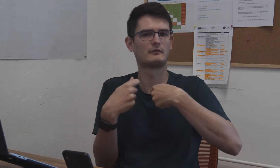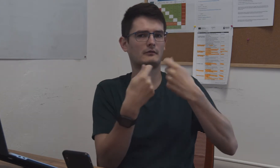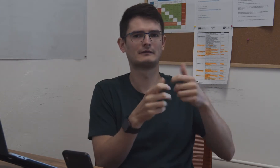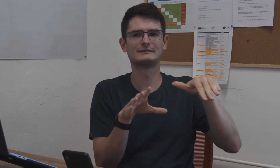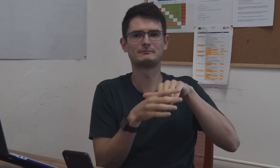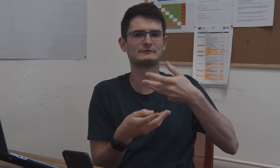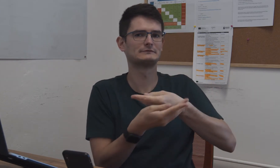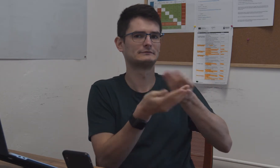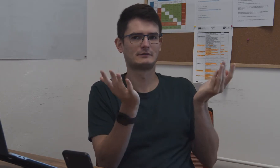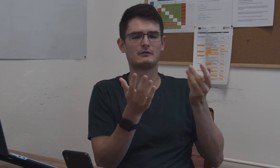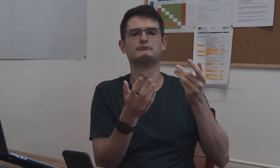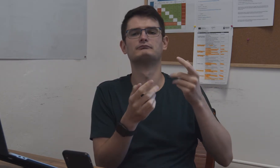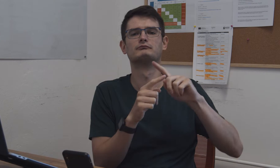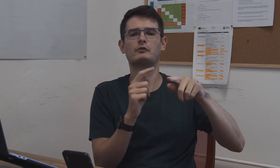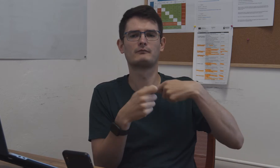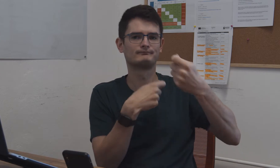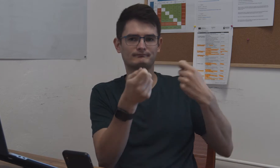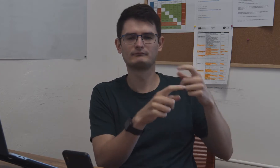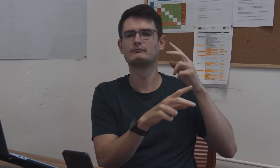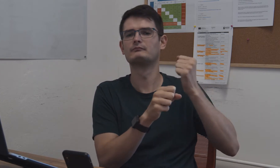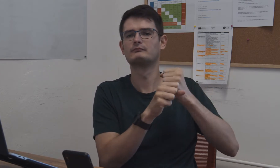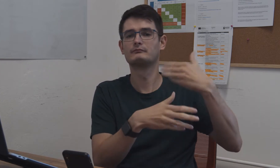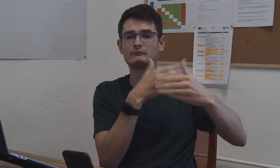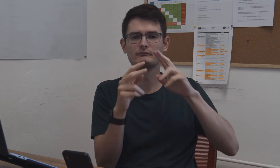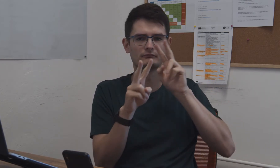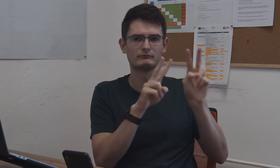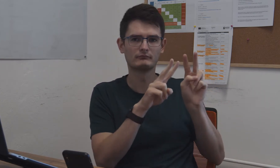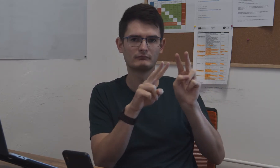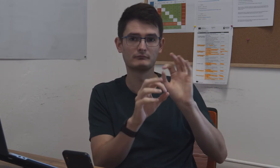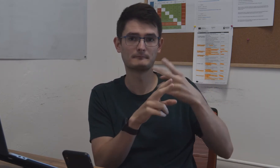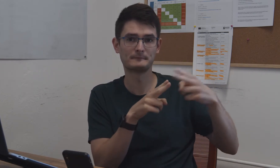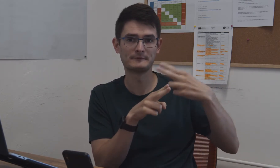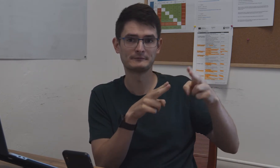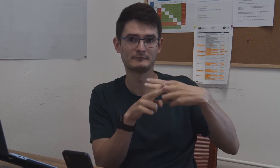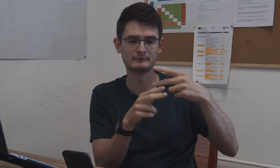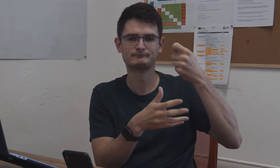I give tasks to my employees, and I observe the progress of their work so that they can fulfil their tasks.